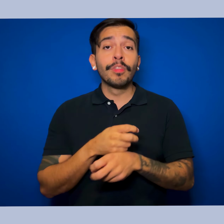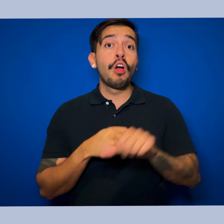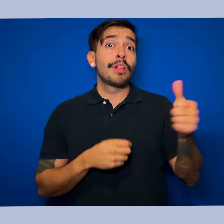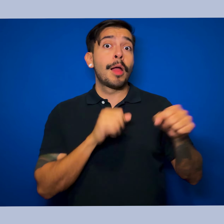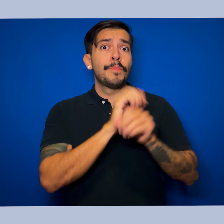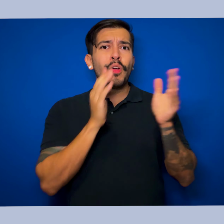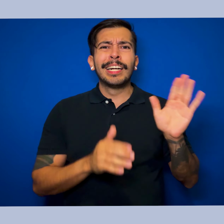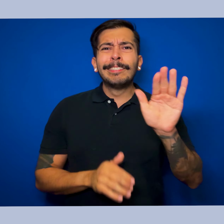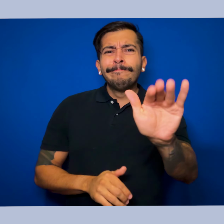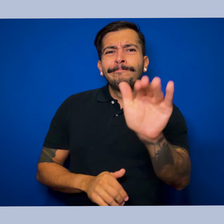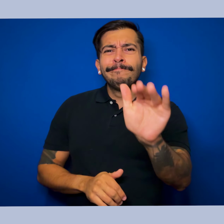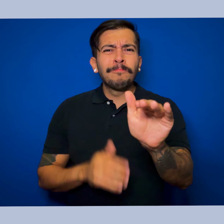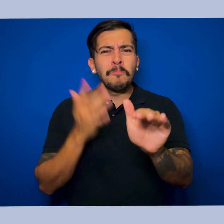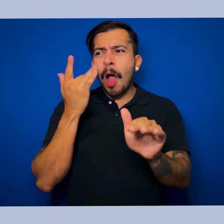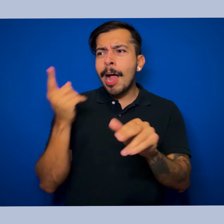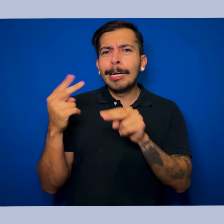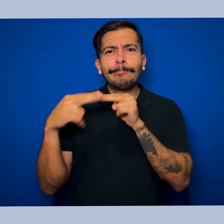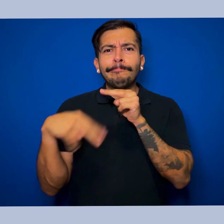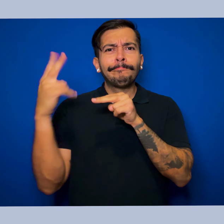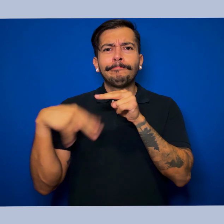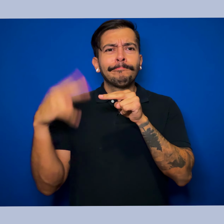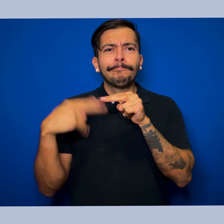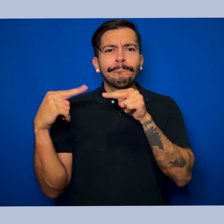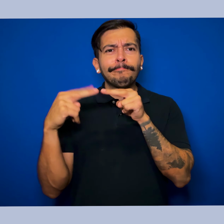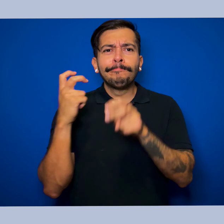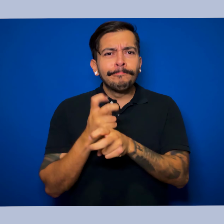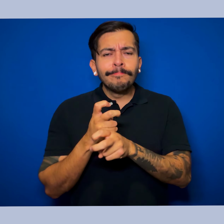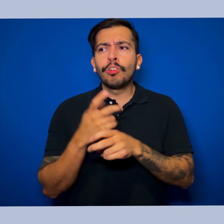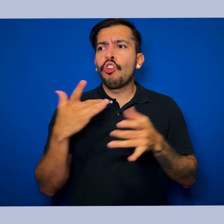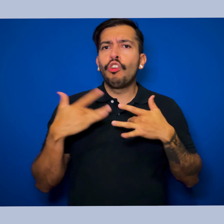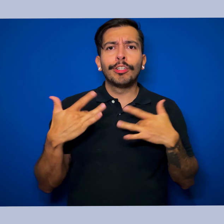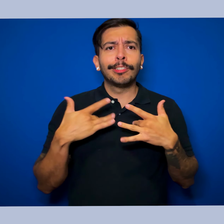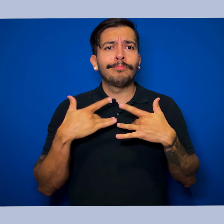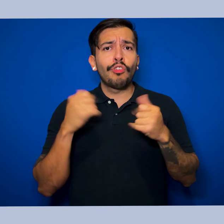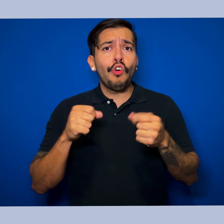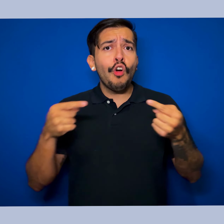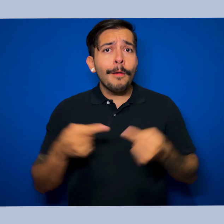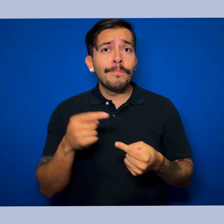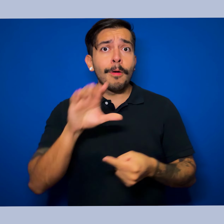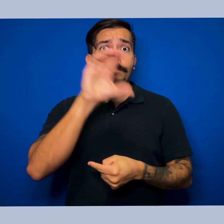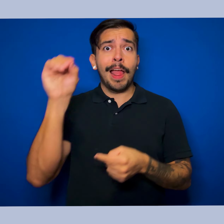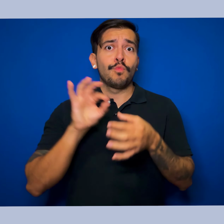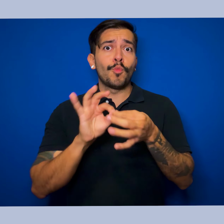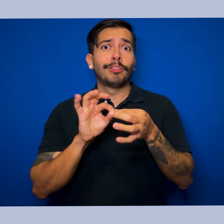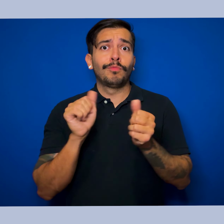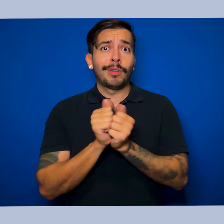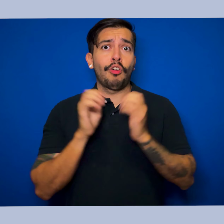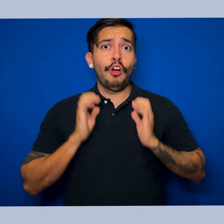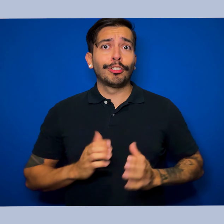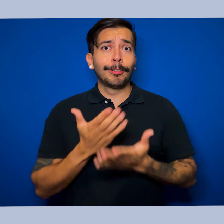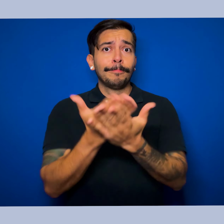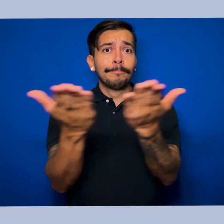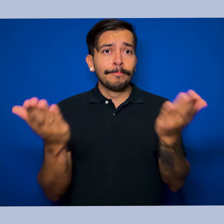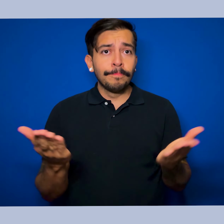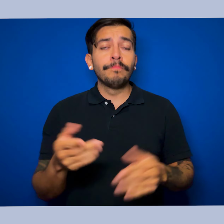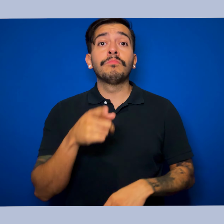Another employee comes to you to ask why they don't make eye contact and says they're concerned it's harming the company's relationship with customers.